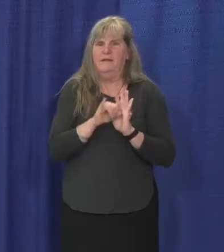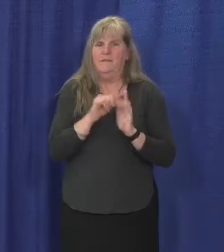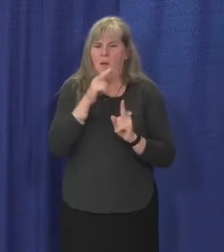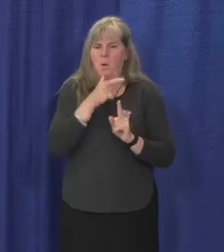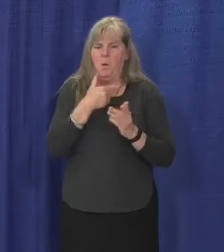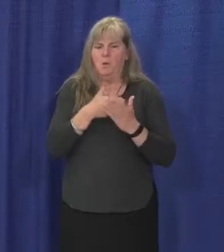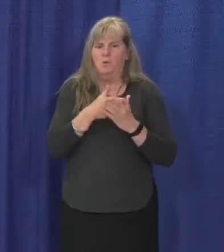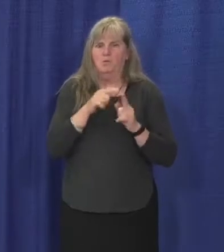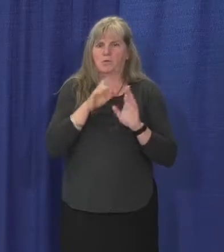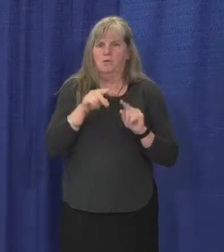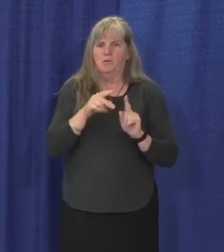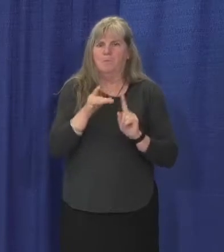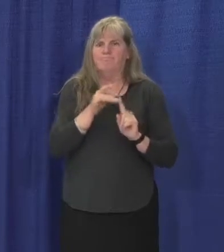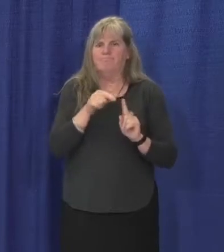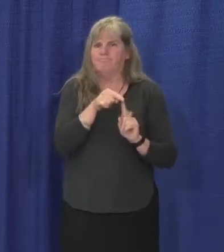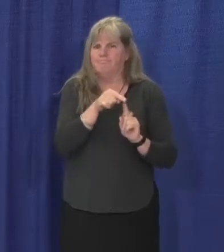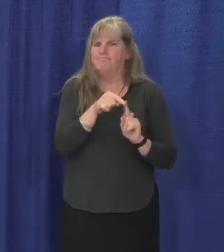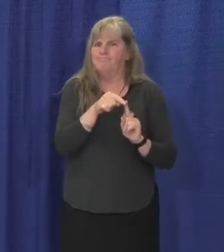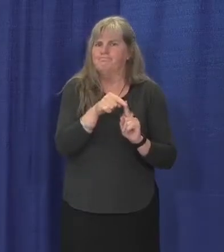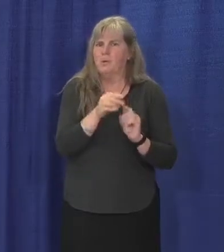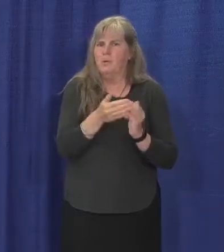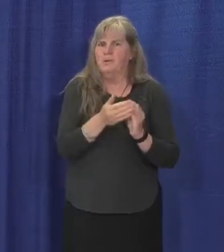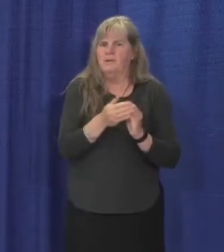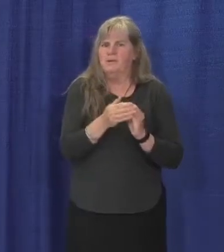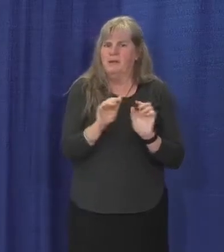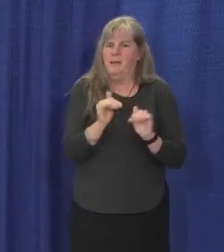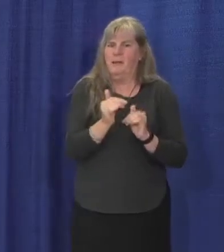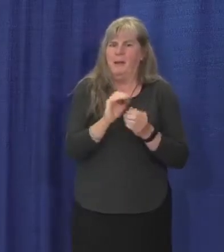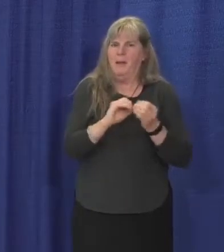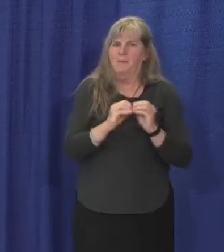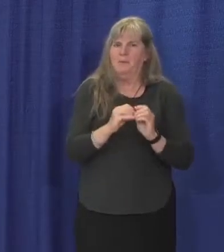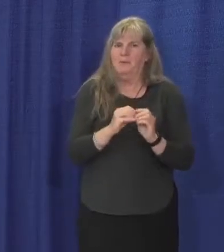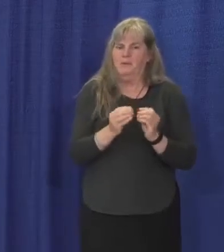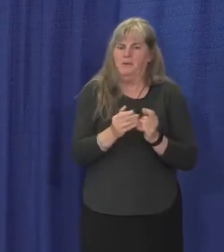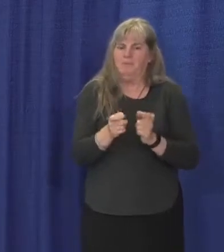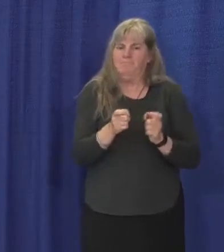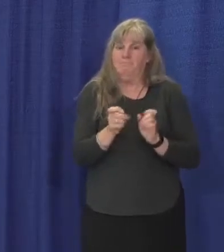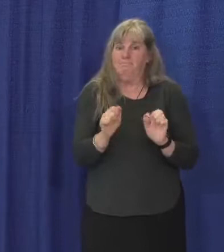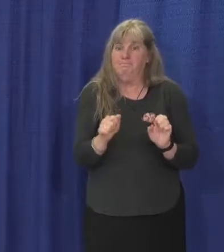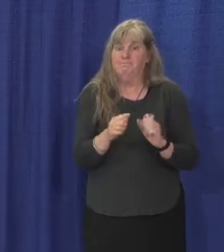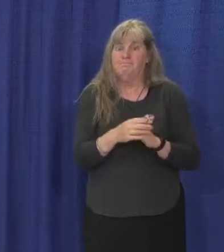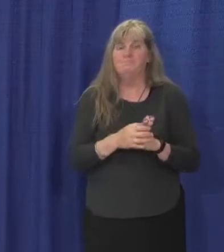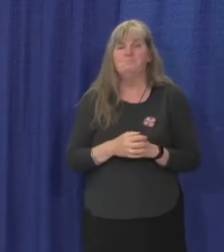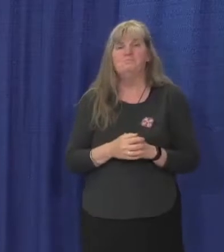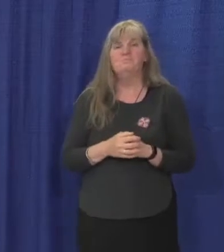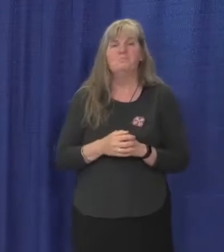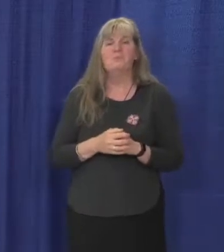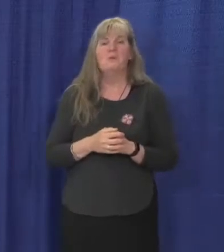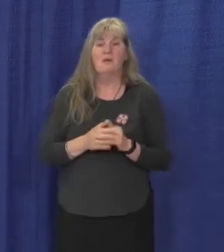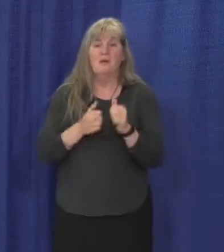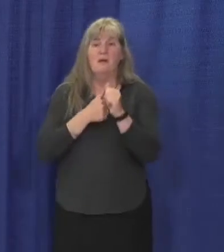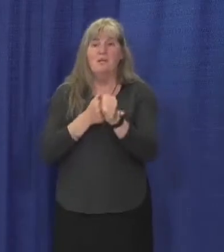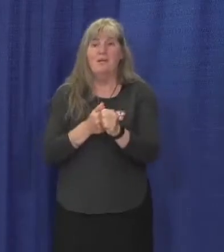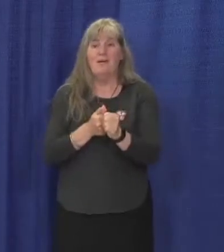contacts if necessary is more manageable.